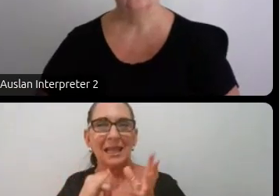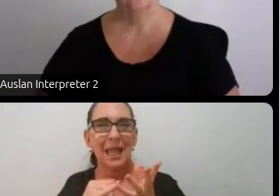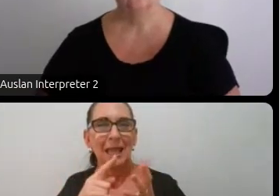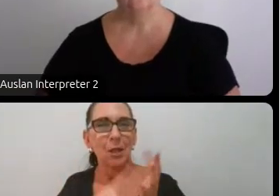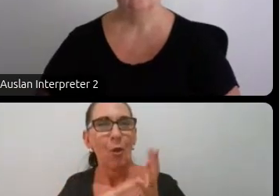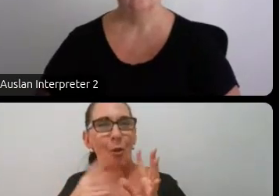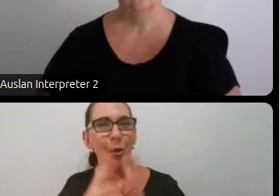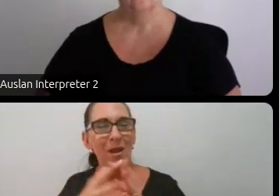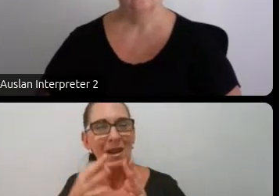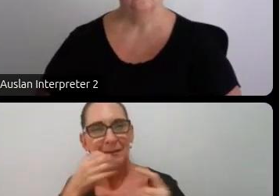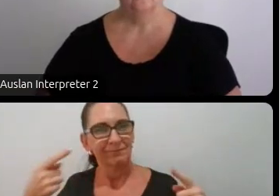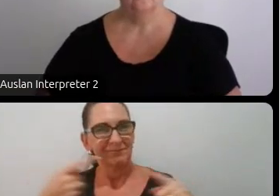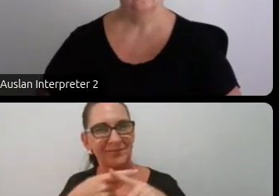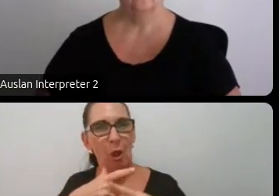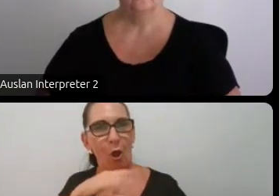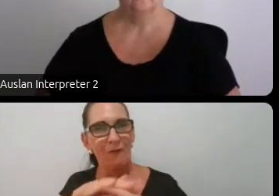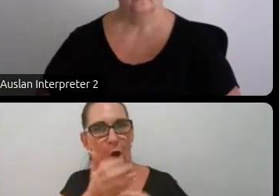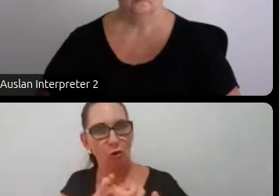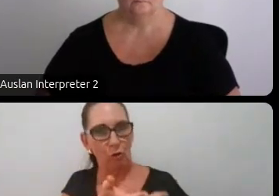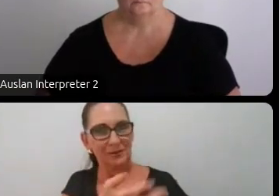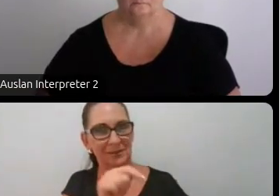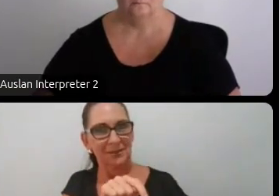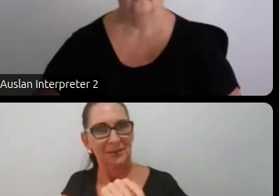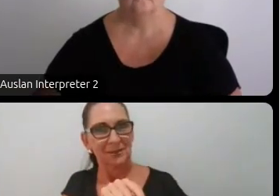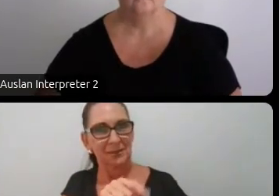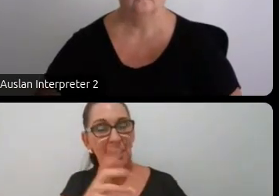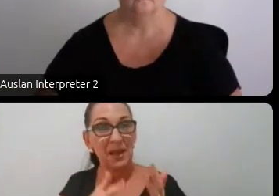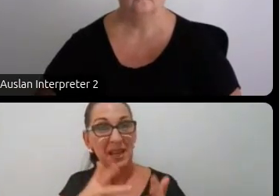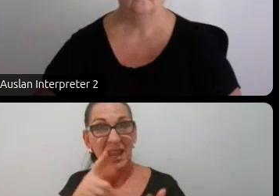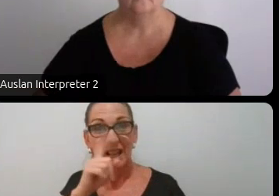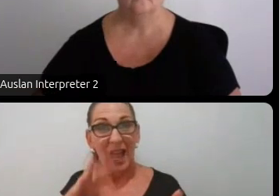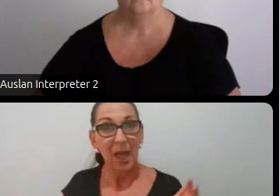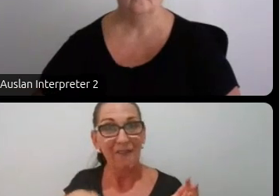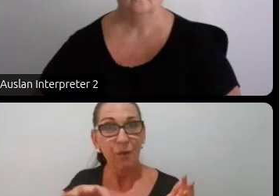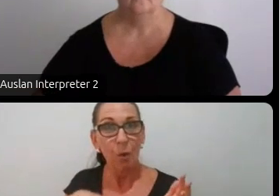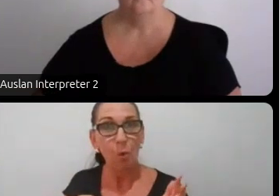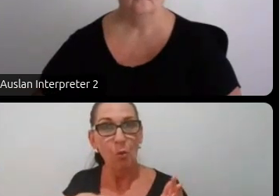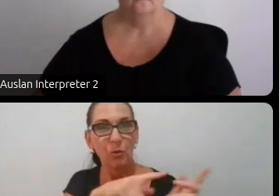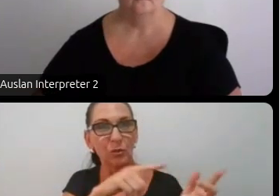in terms of cost. Typically not being able to afford a treatment that it but it is in the public